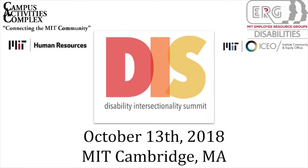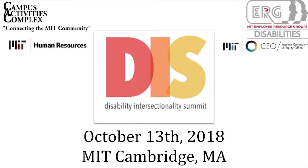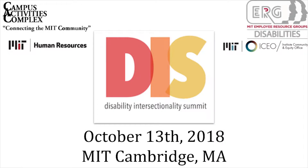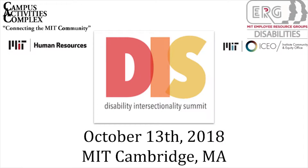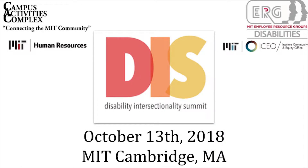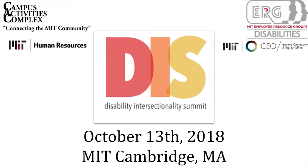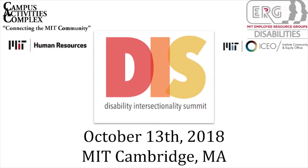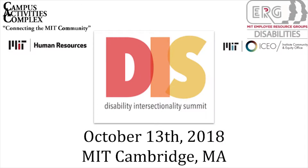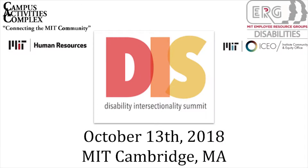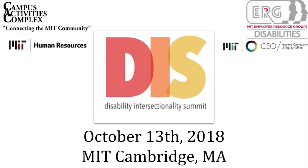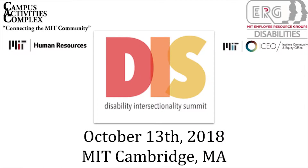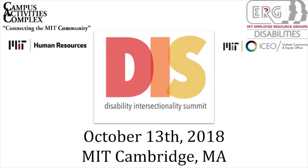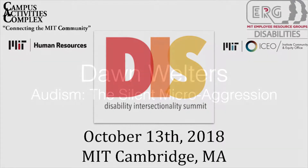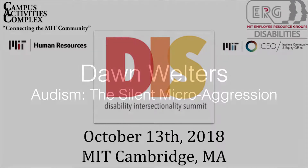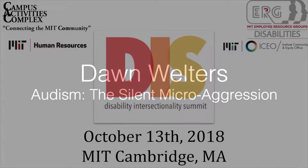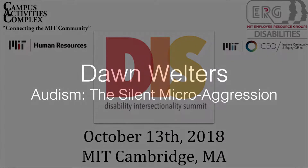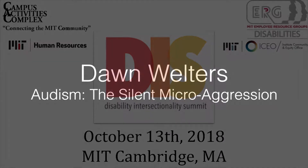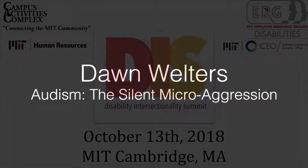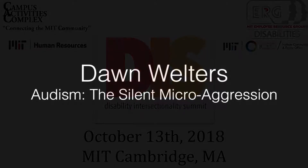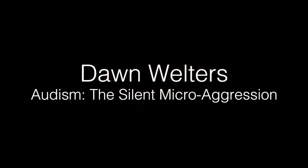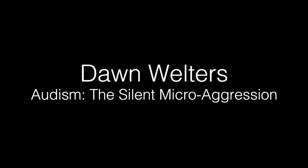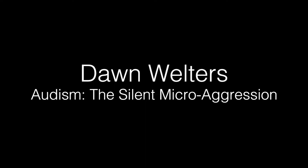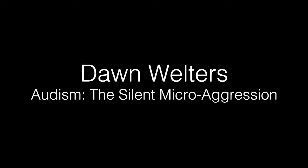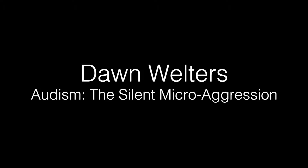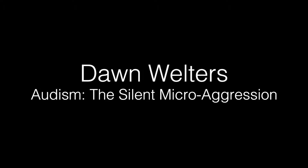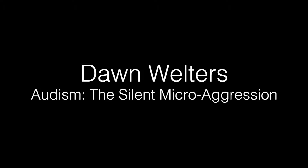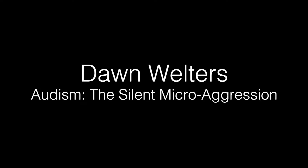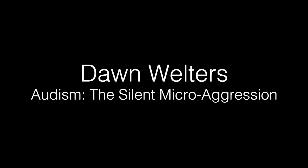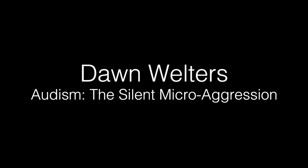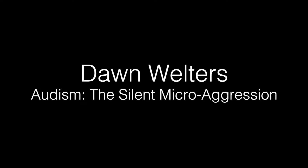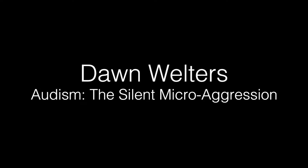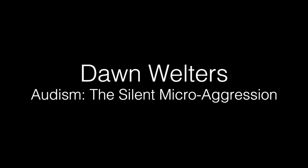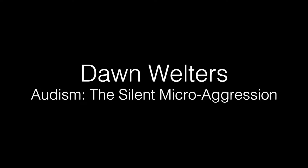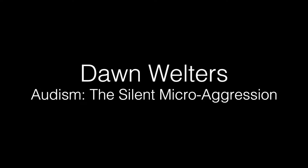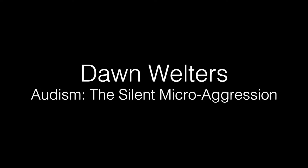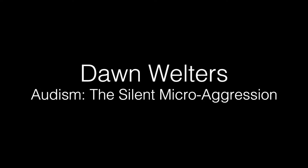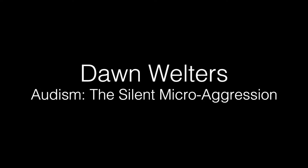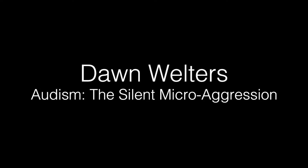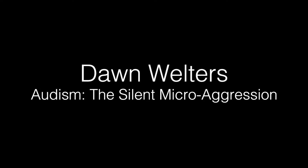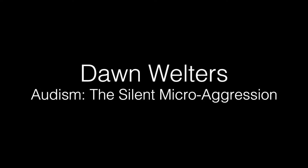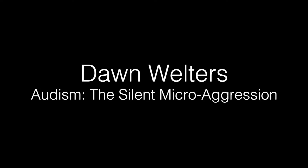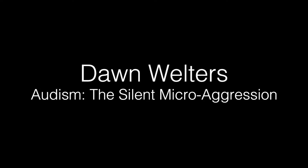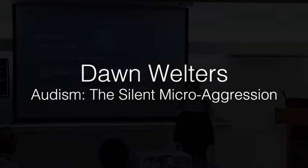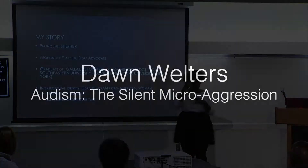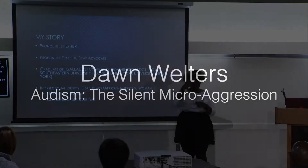I'm a teacher. I teach deaf students and have done so for 10 years.